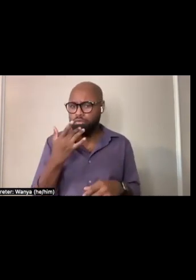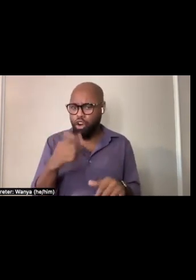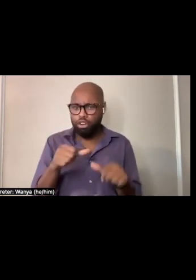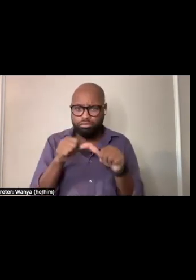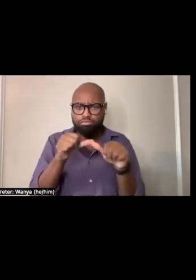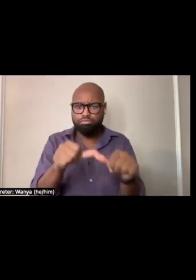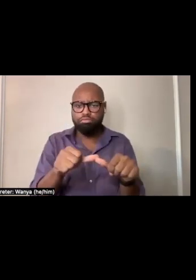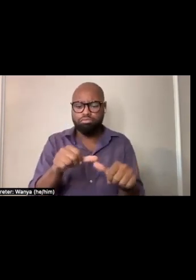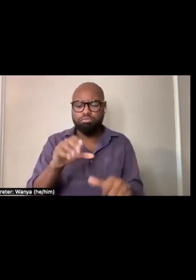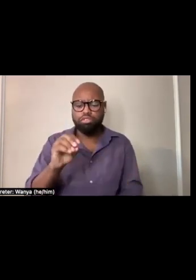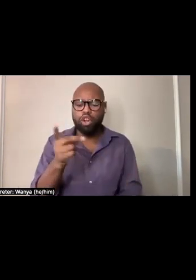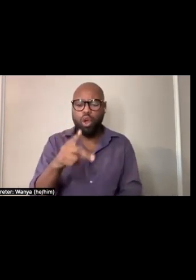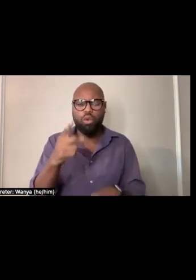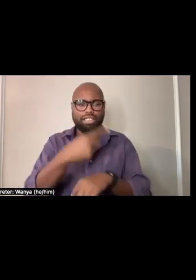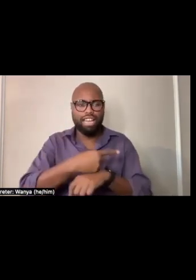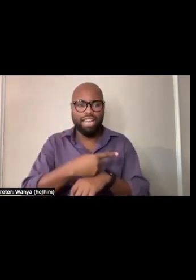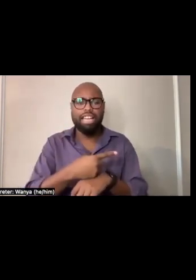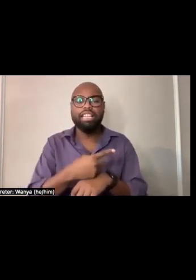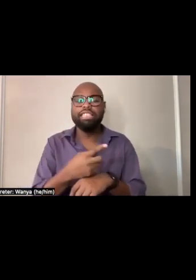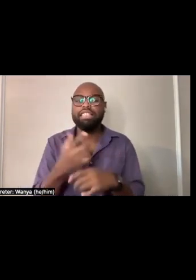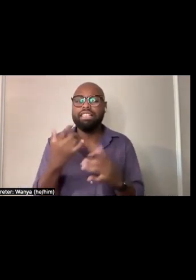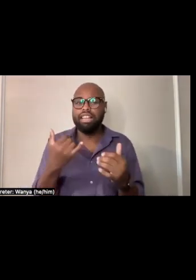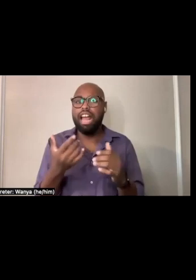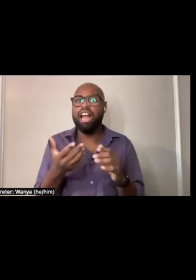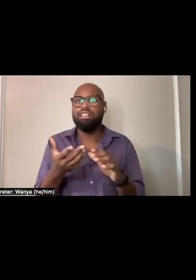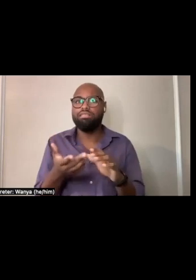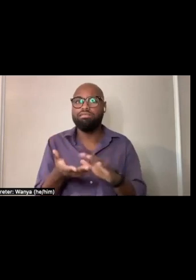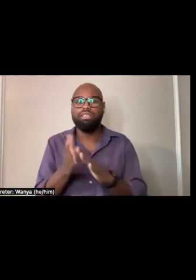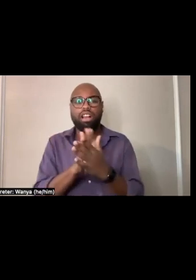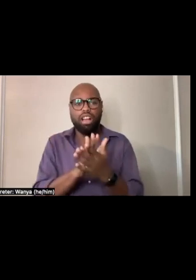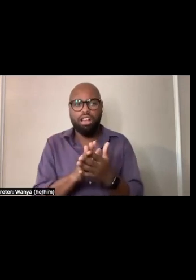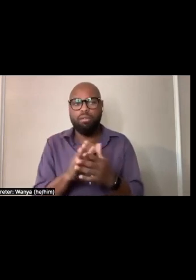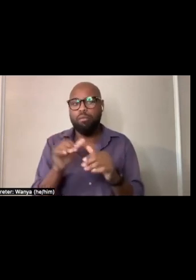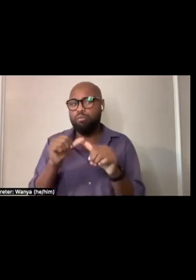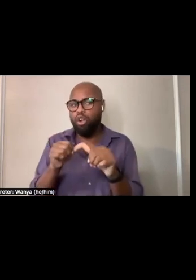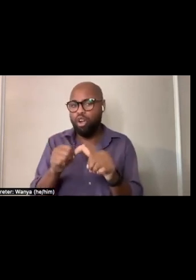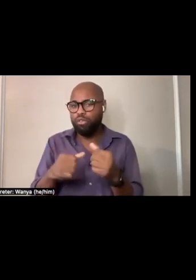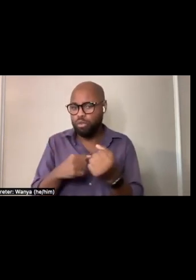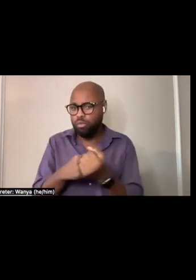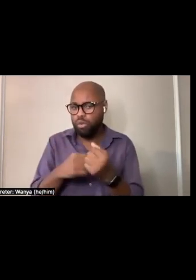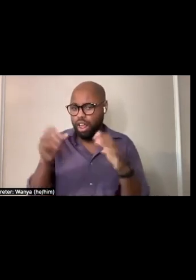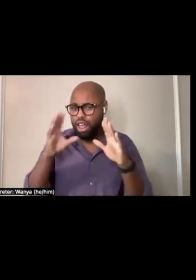converted currently to a permanent supportive housing. Three people were helped to move